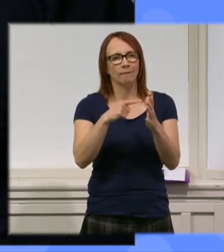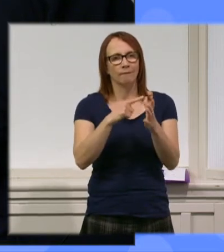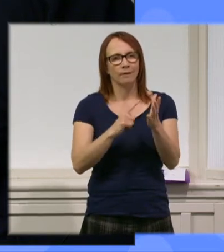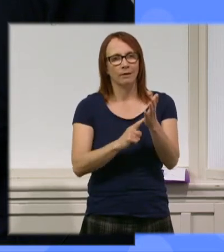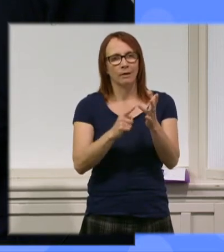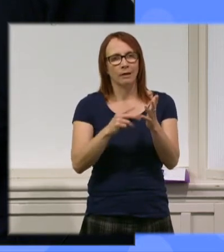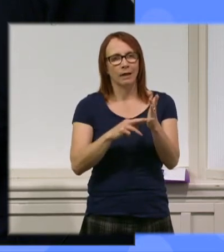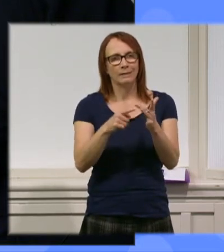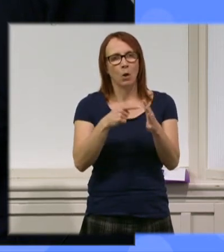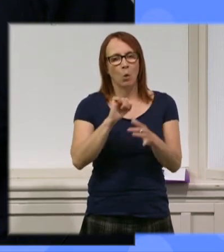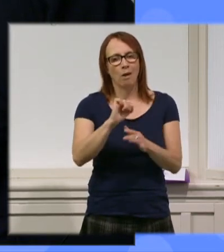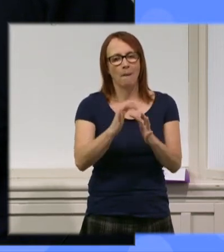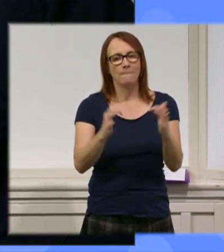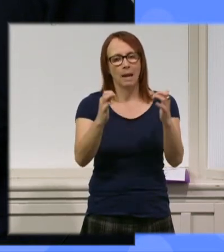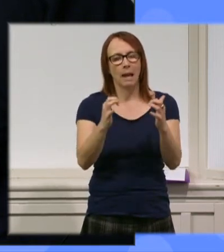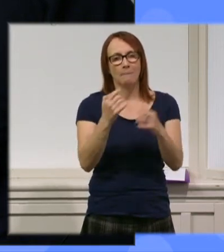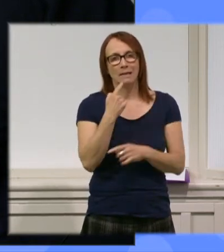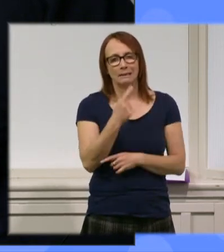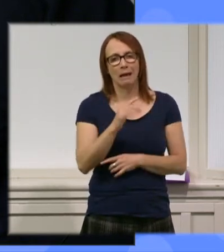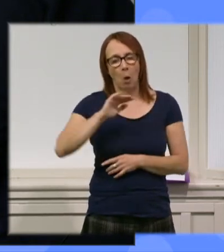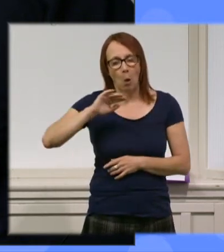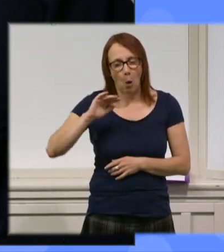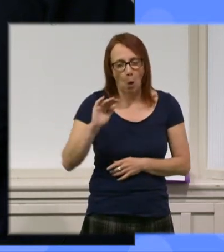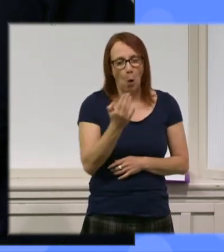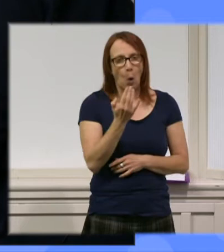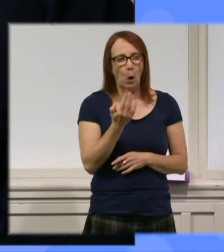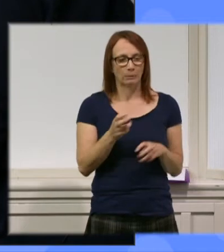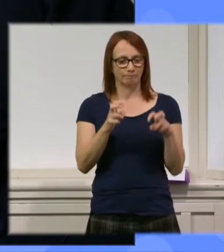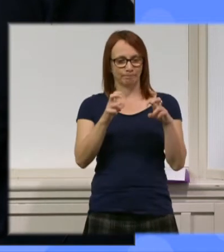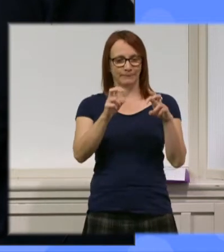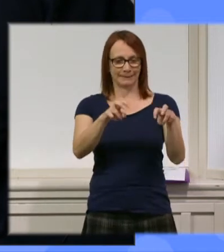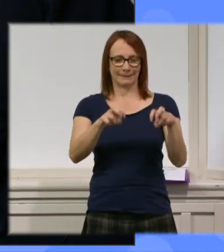near Parliament everybody sits very quietly they don't interact they don't